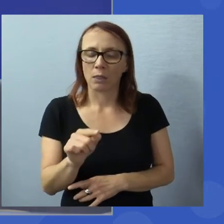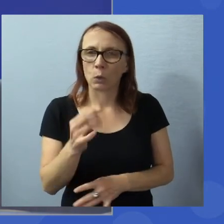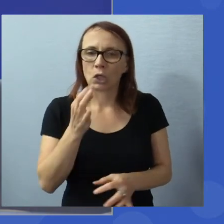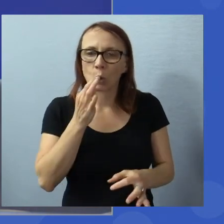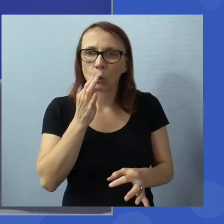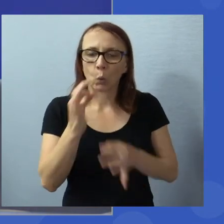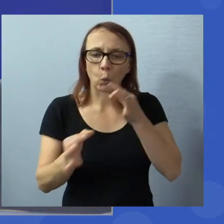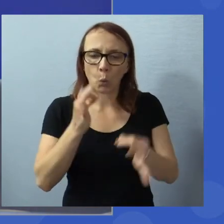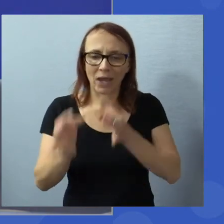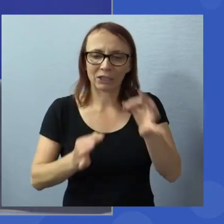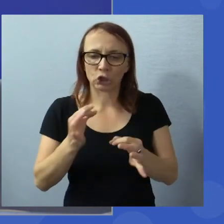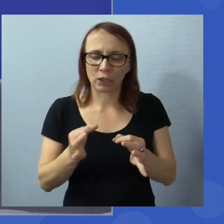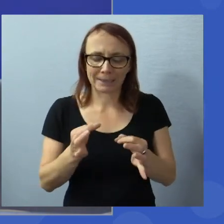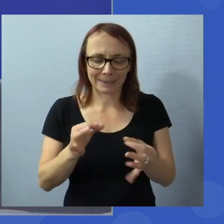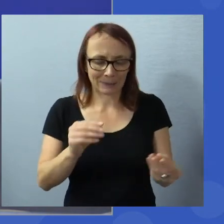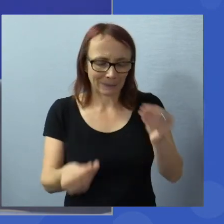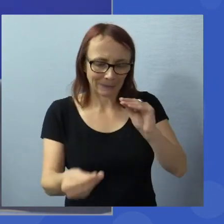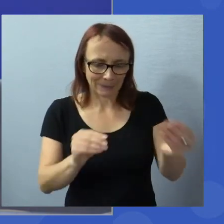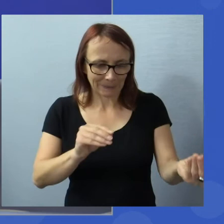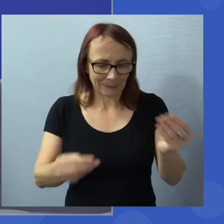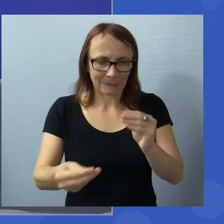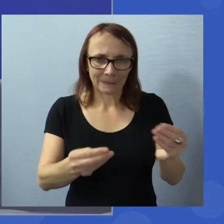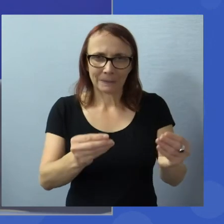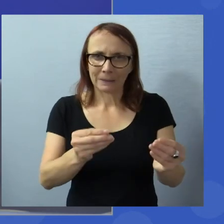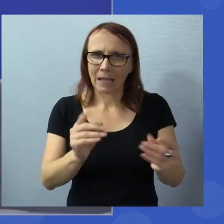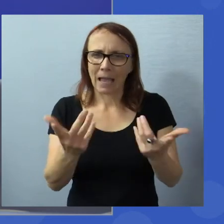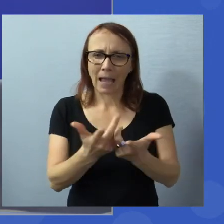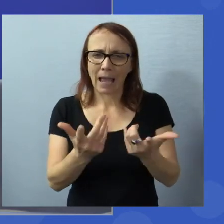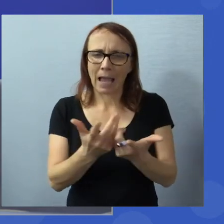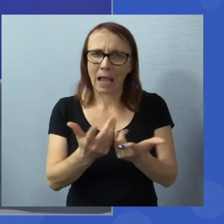fellow members come up with to decide how best to manage that session on which